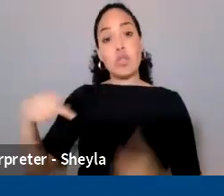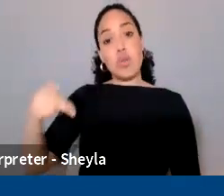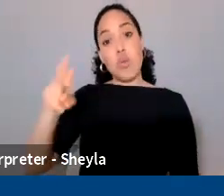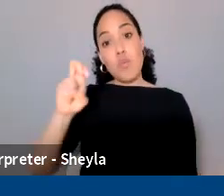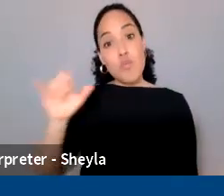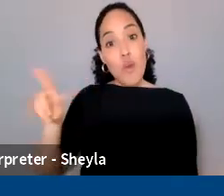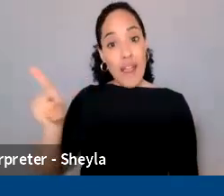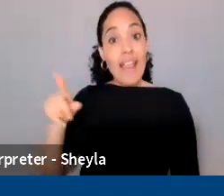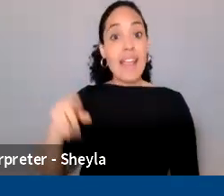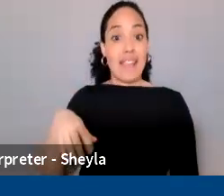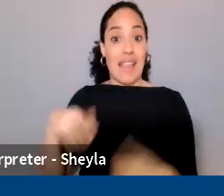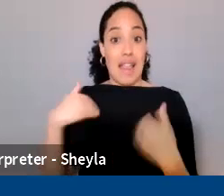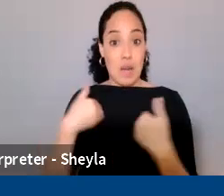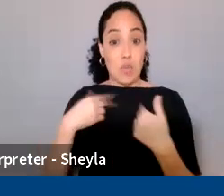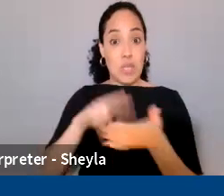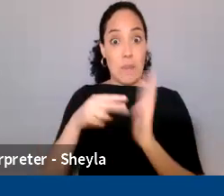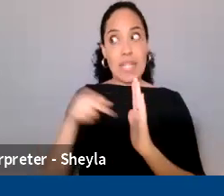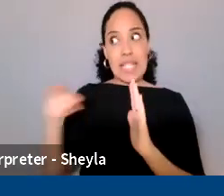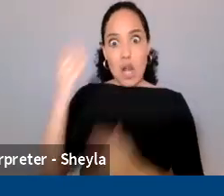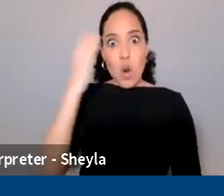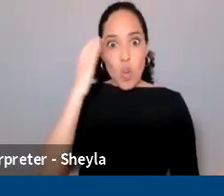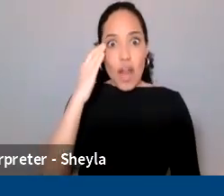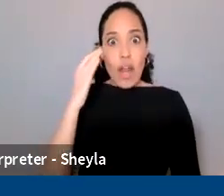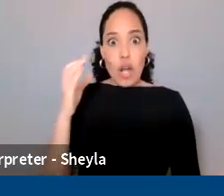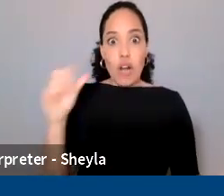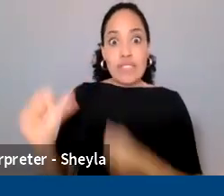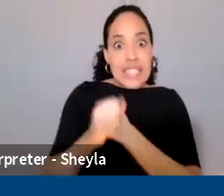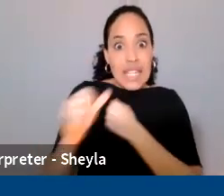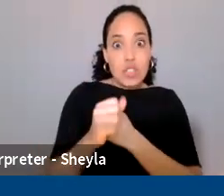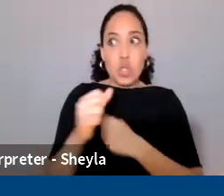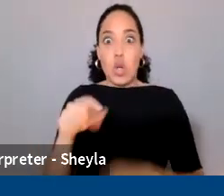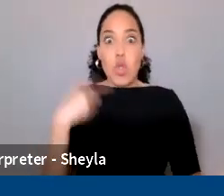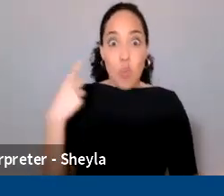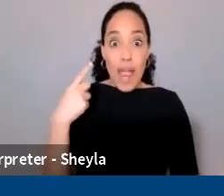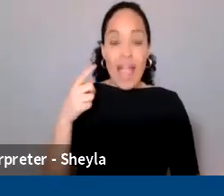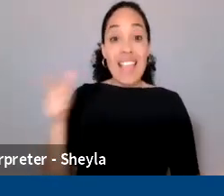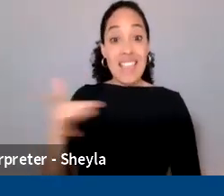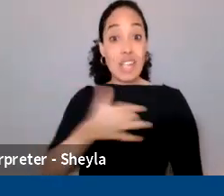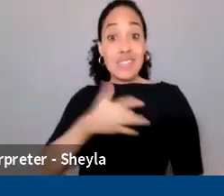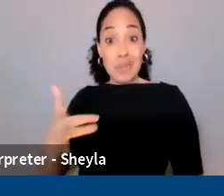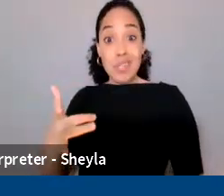that they are aware of dangers or threats and they're likely to bolt so your most important